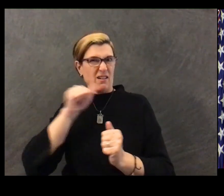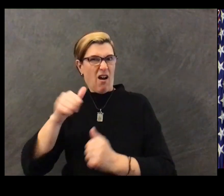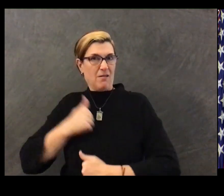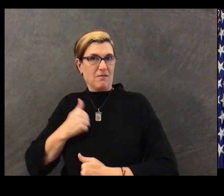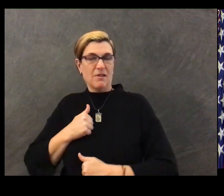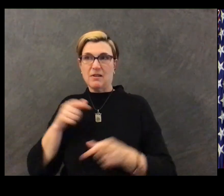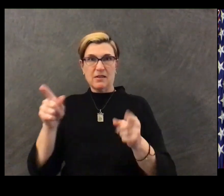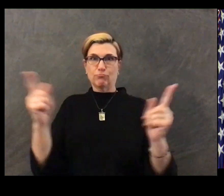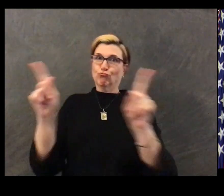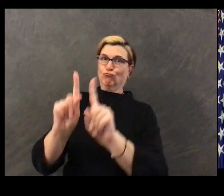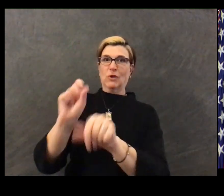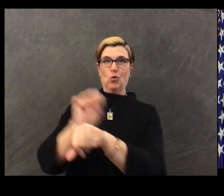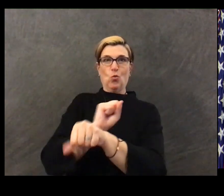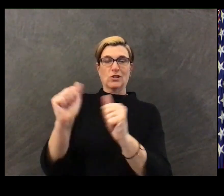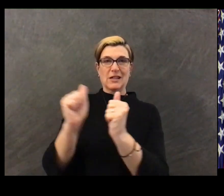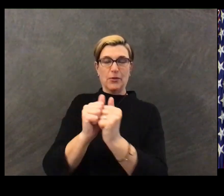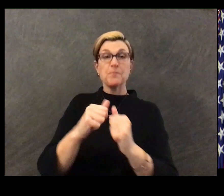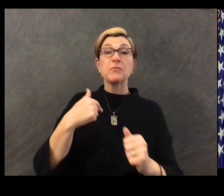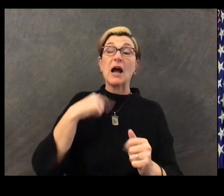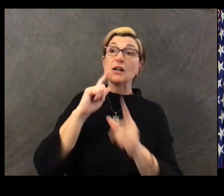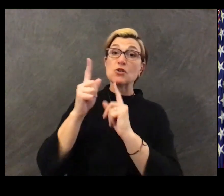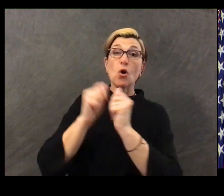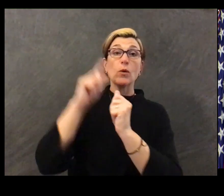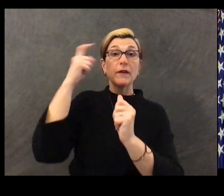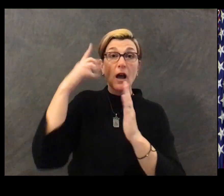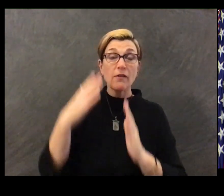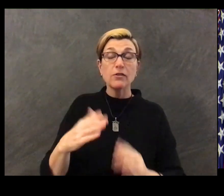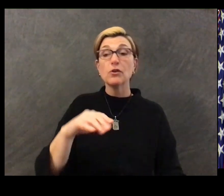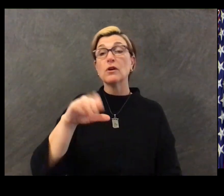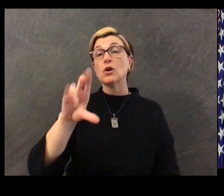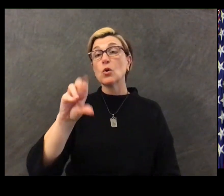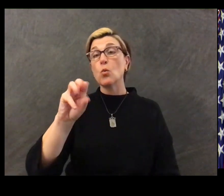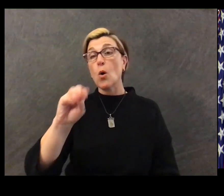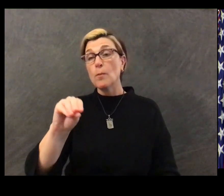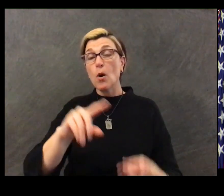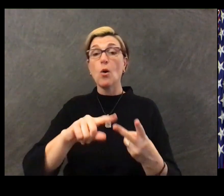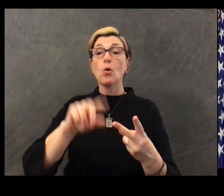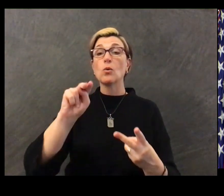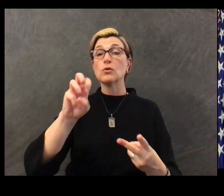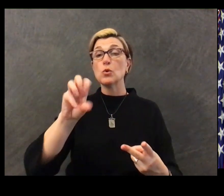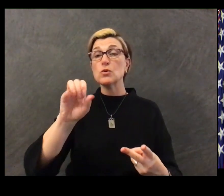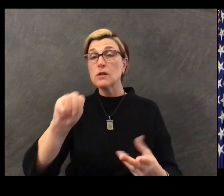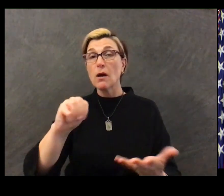when I spoke to Gavin Newsom and many of the other governors they wanted to know